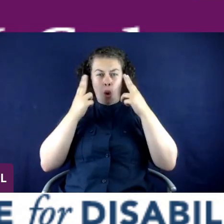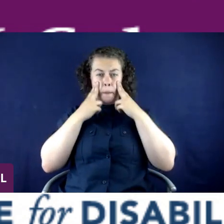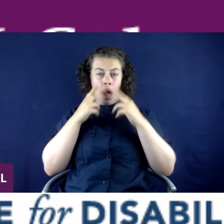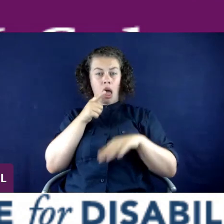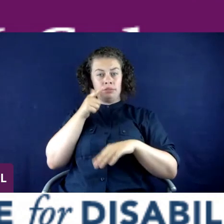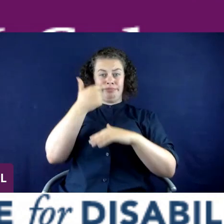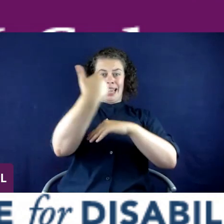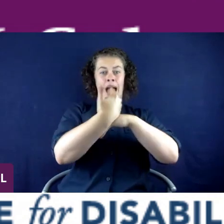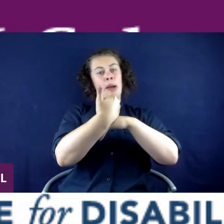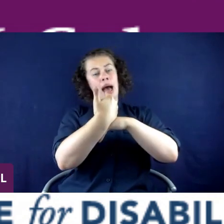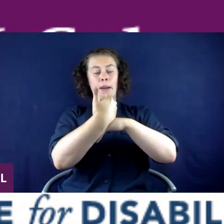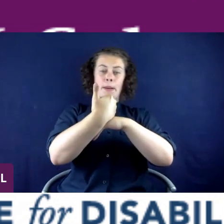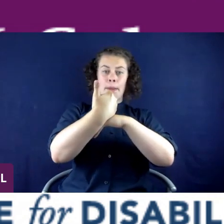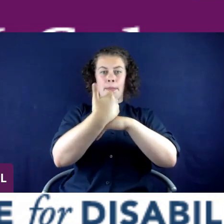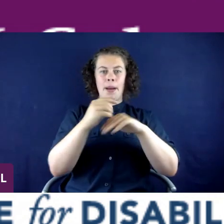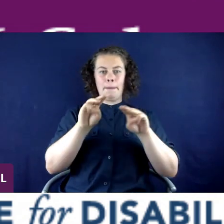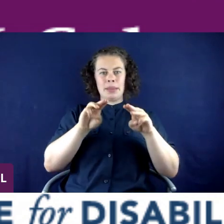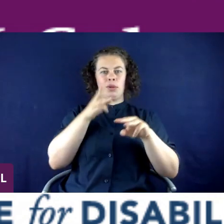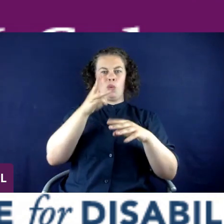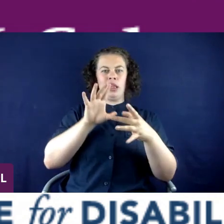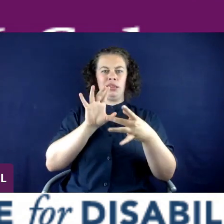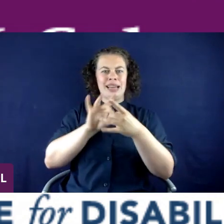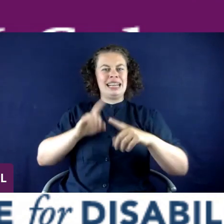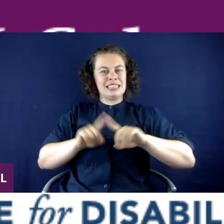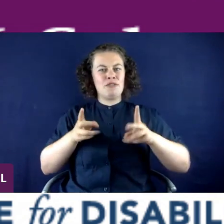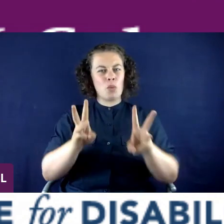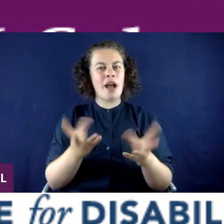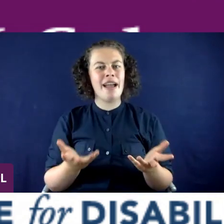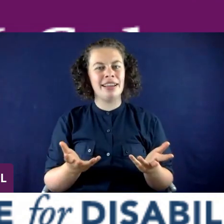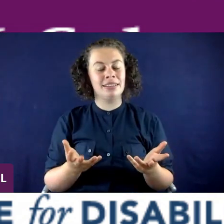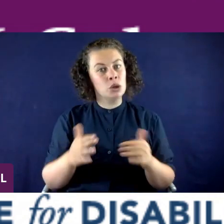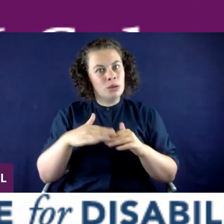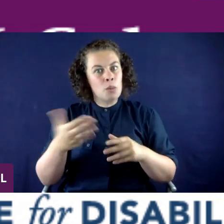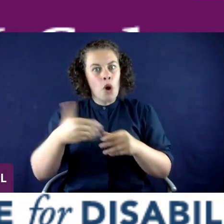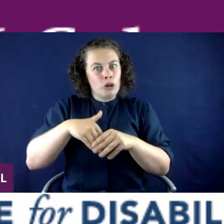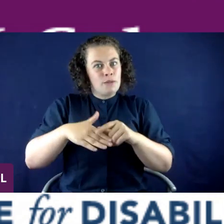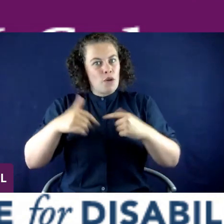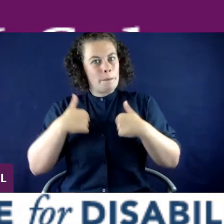bringing more funding to the art and disability inclusion space